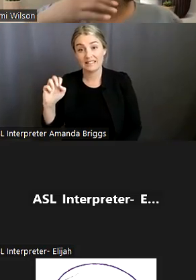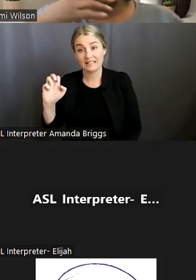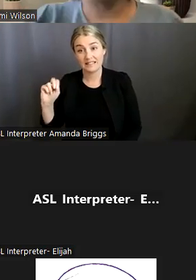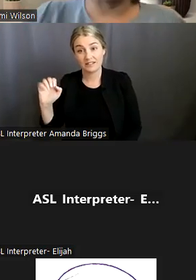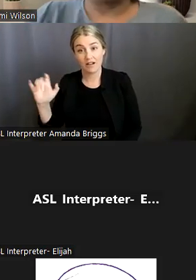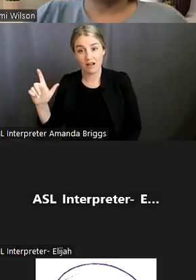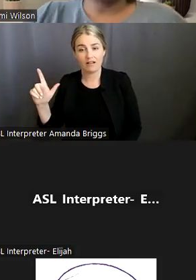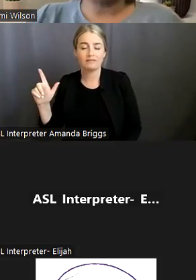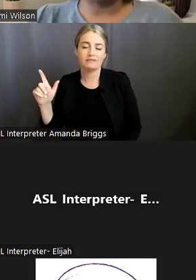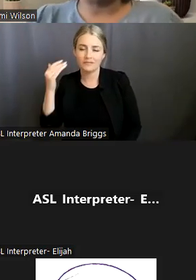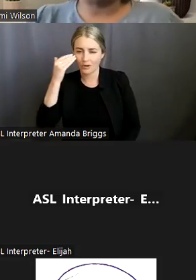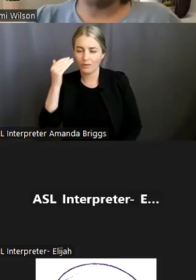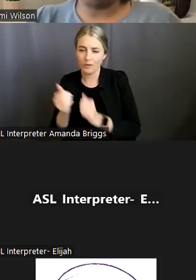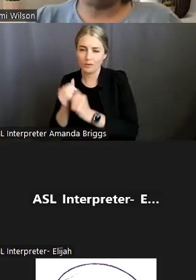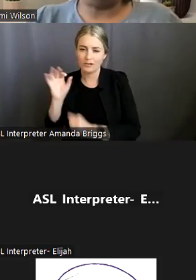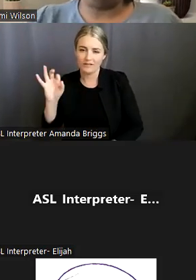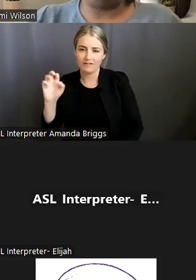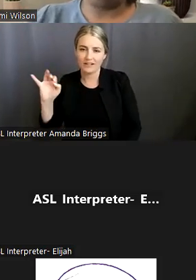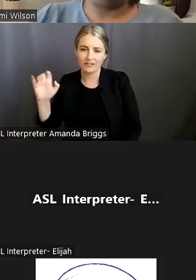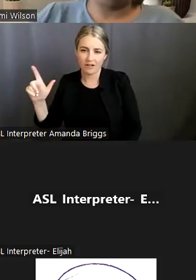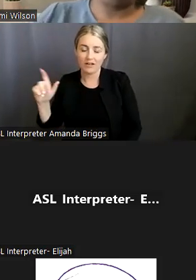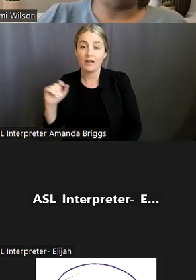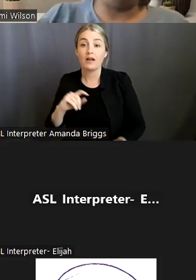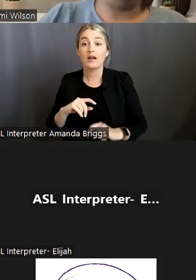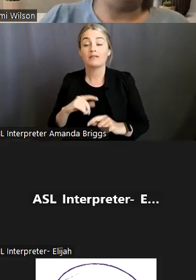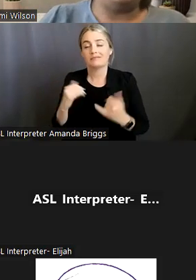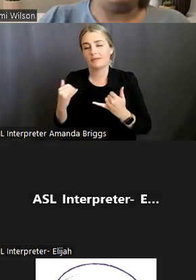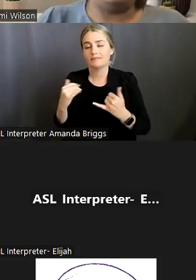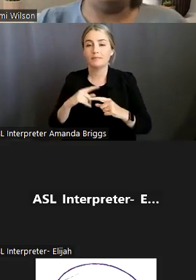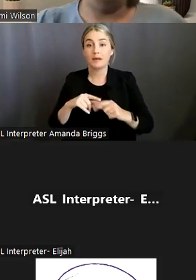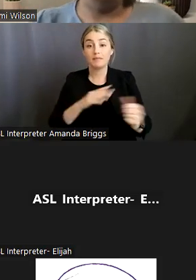now, might have someone who's using heroin or another opioid